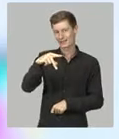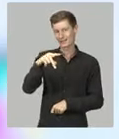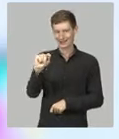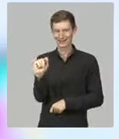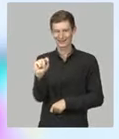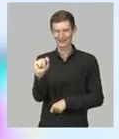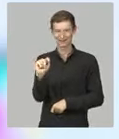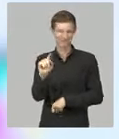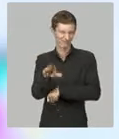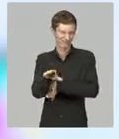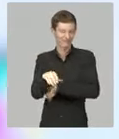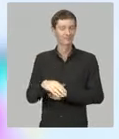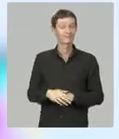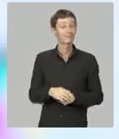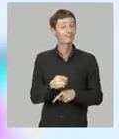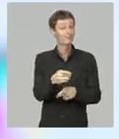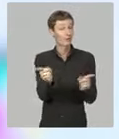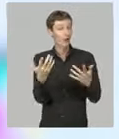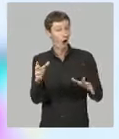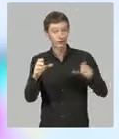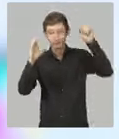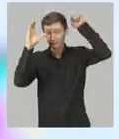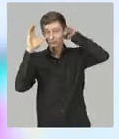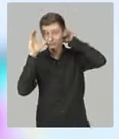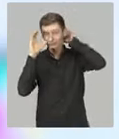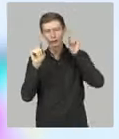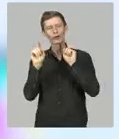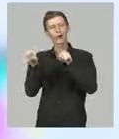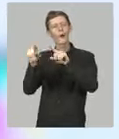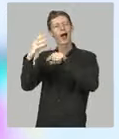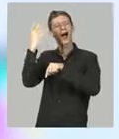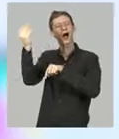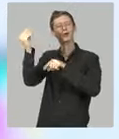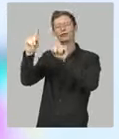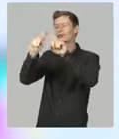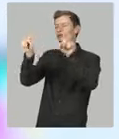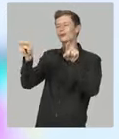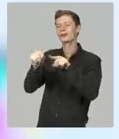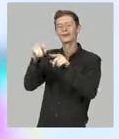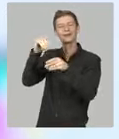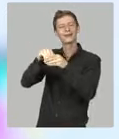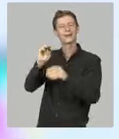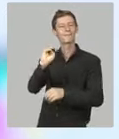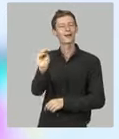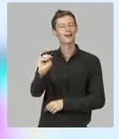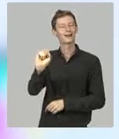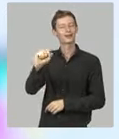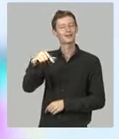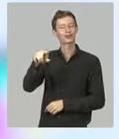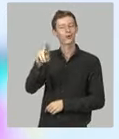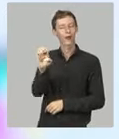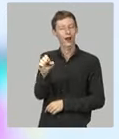UNSCRIPTED WILL BE LIVE 30 P.M. PACIFIC FROM META HORIZON WORLD.